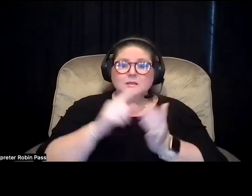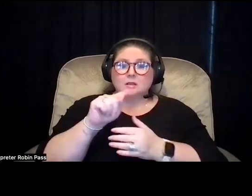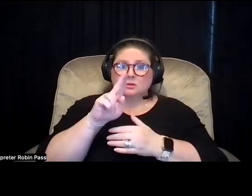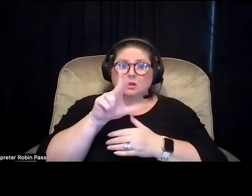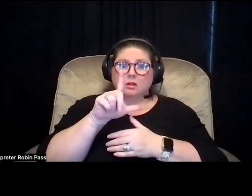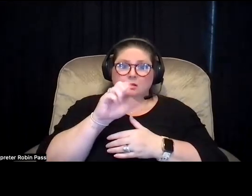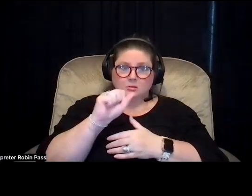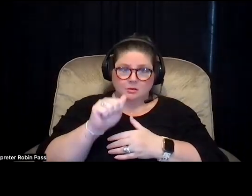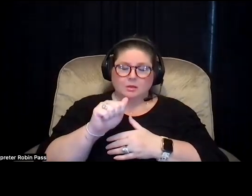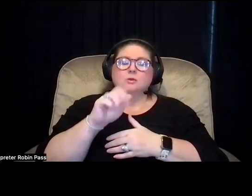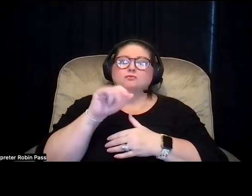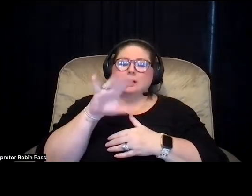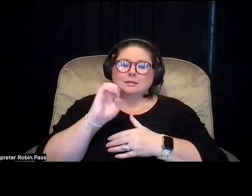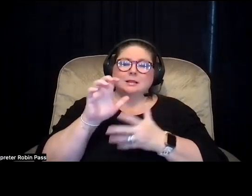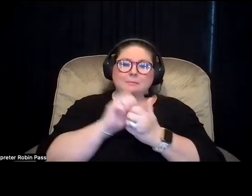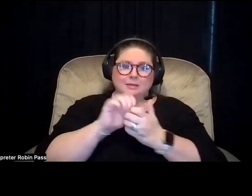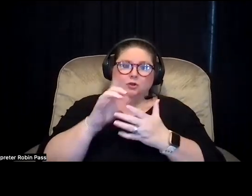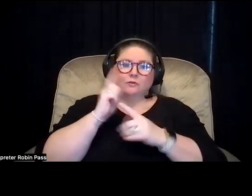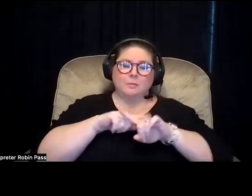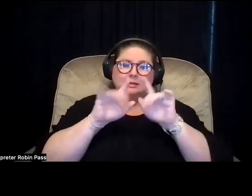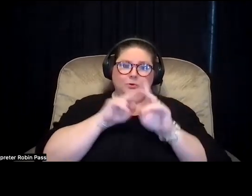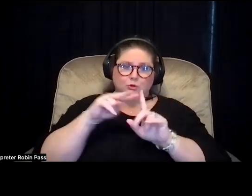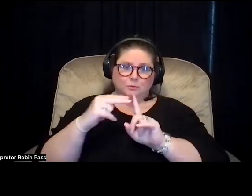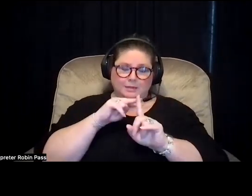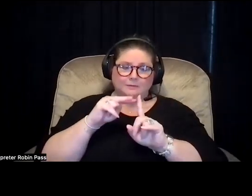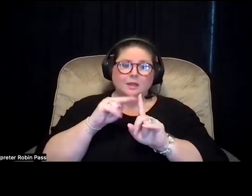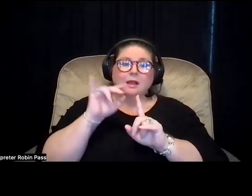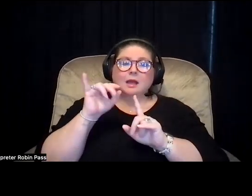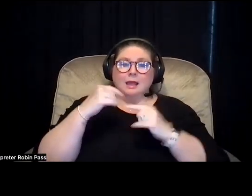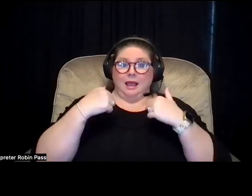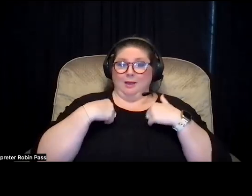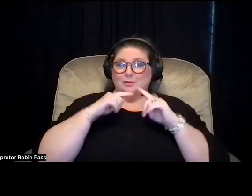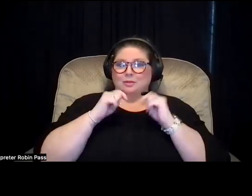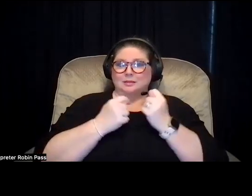from a different perspective and i was on the team that helped with the elementary lessons